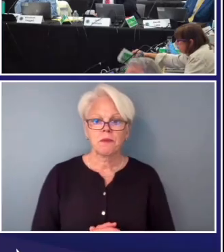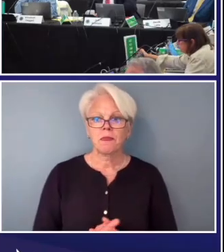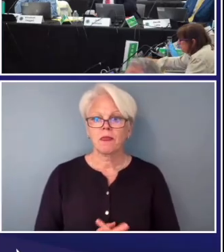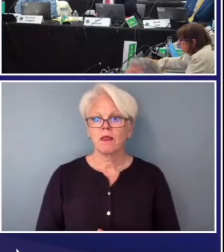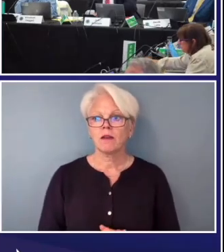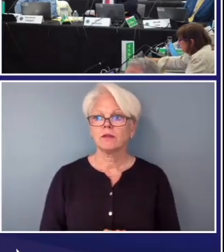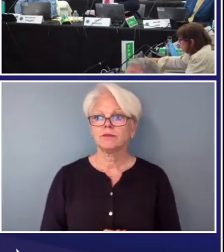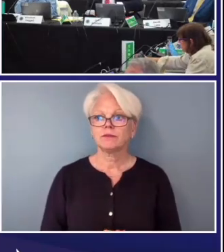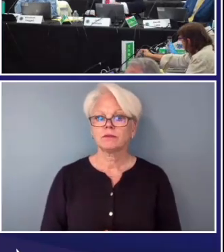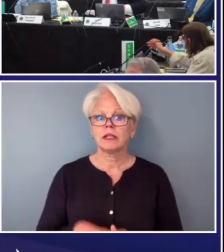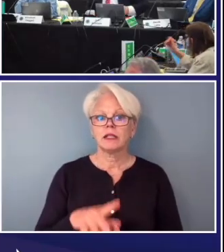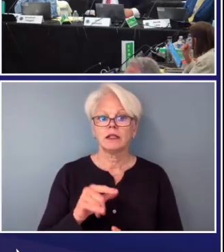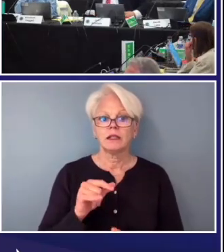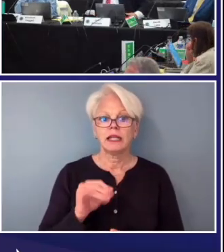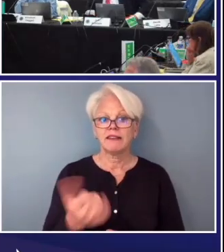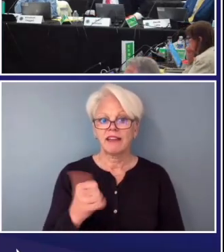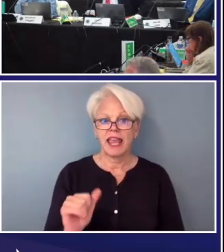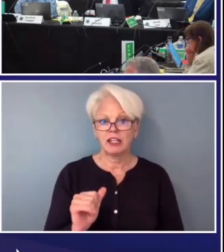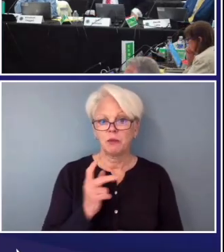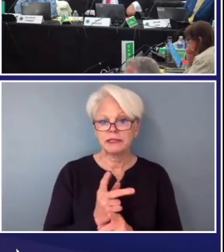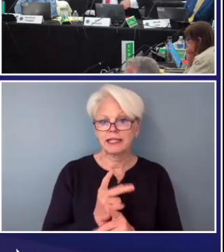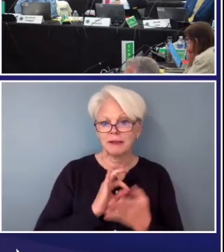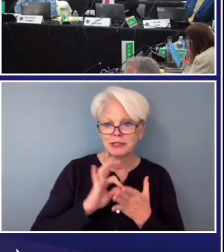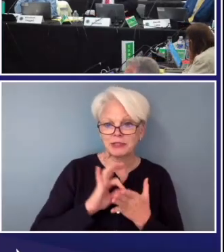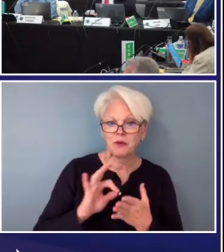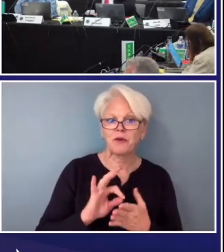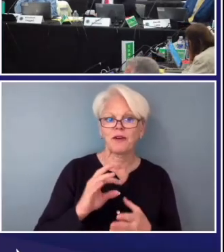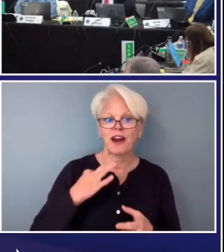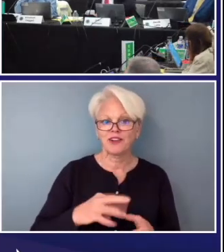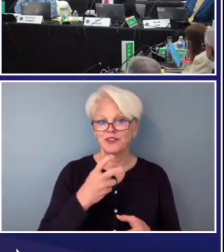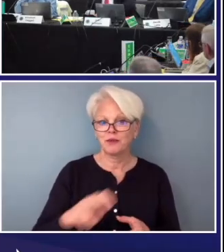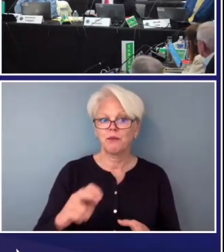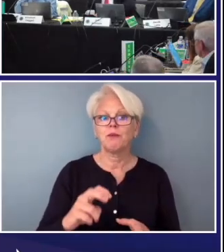So for anybody's keeping score on transfer of credit, we want to give ourselves a couple points on that one.